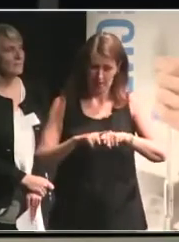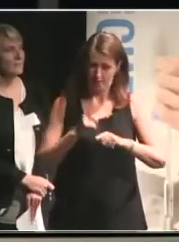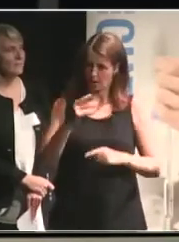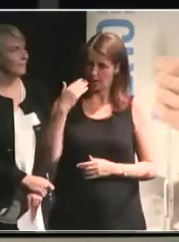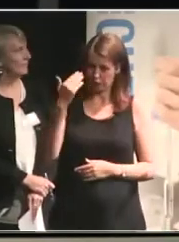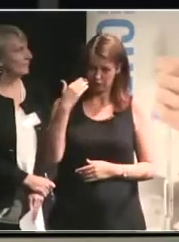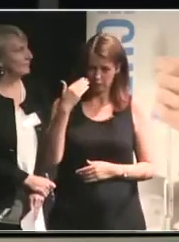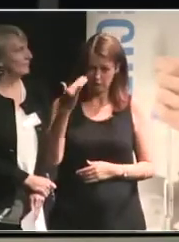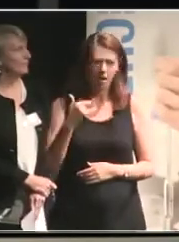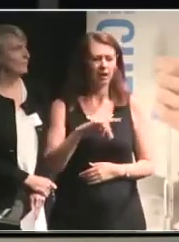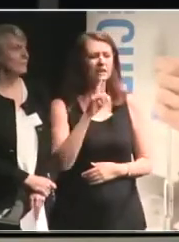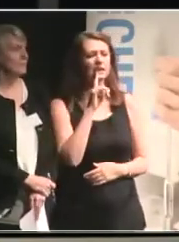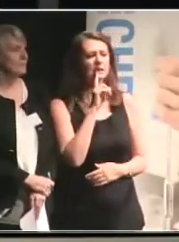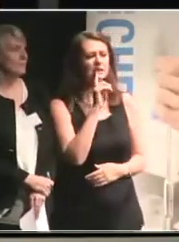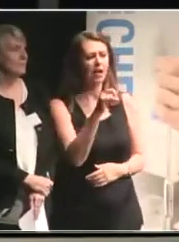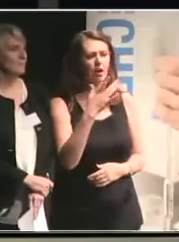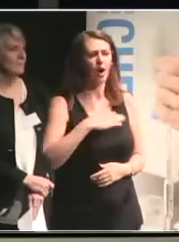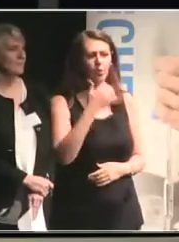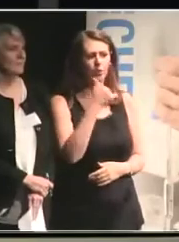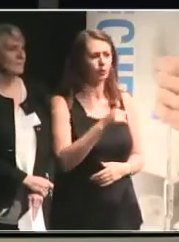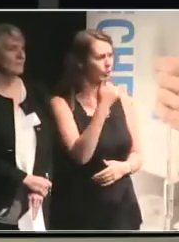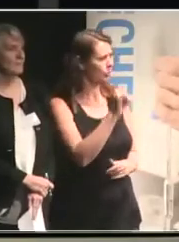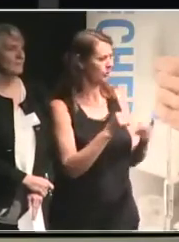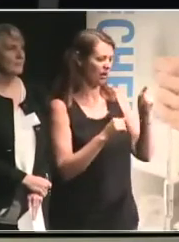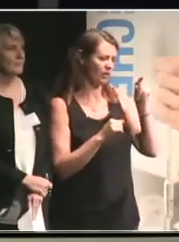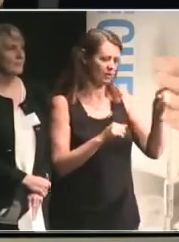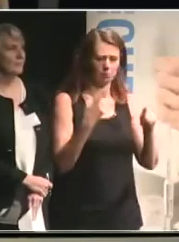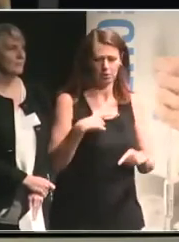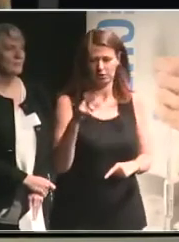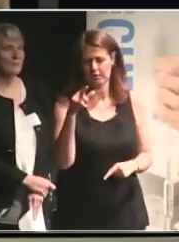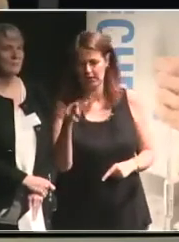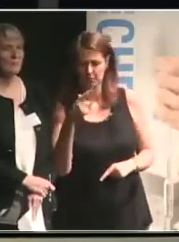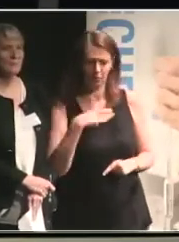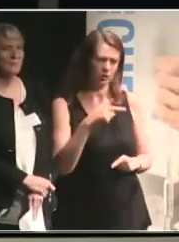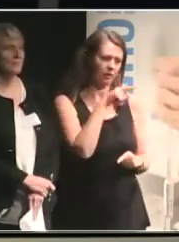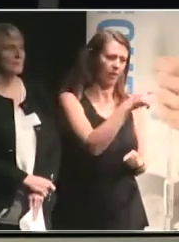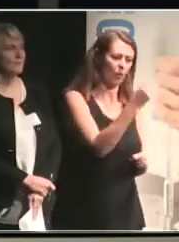I mentioned “Oh I wanted to use this instead of this because it's less toxic.” I promise